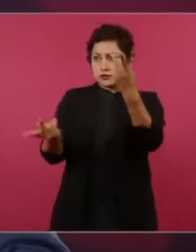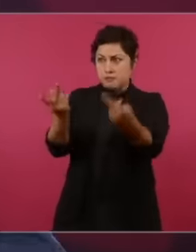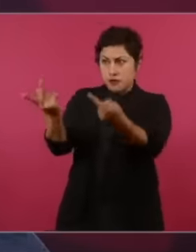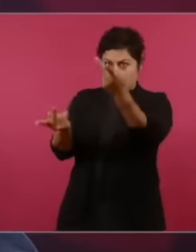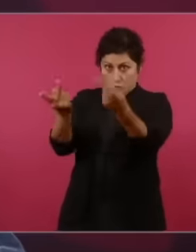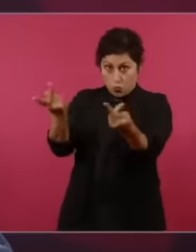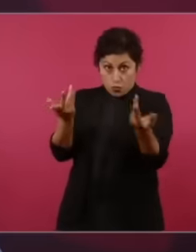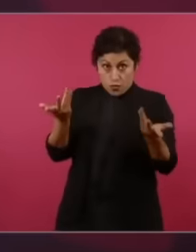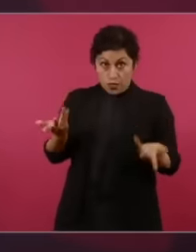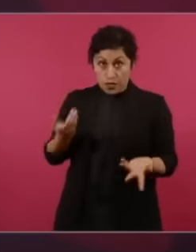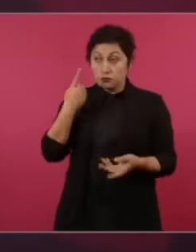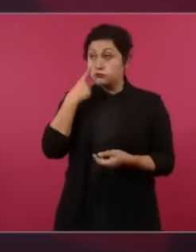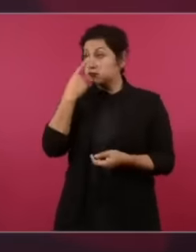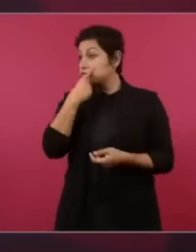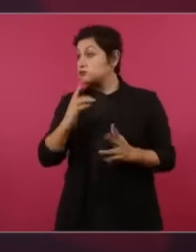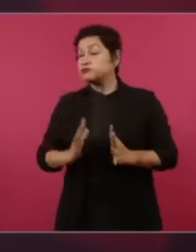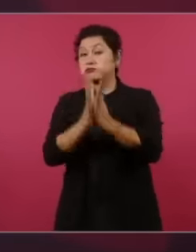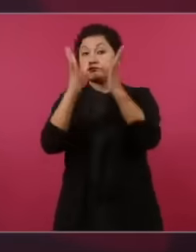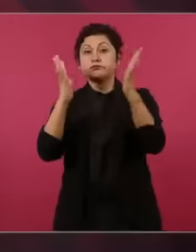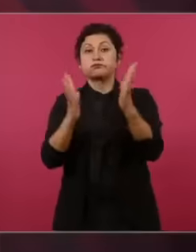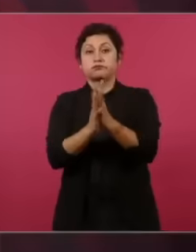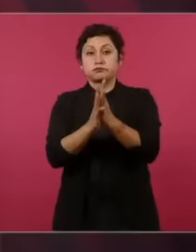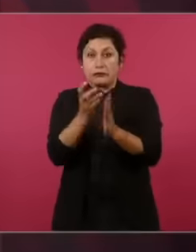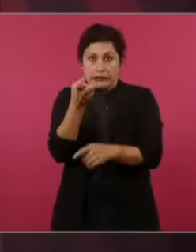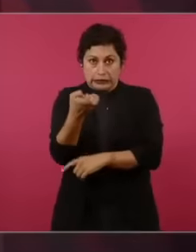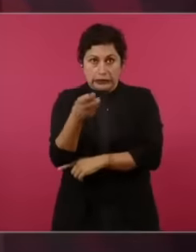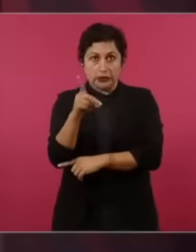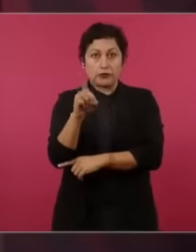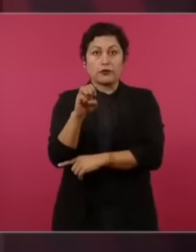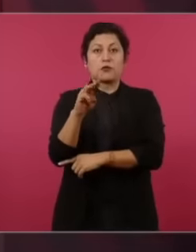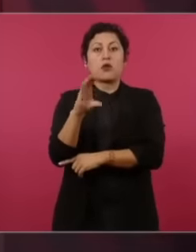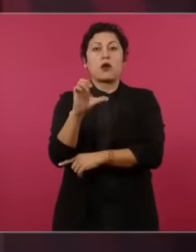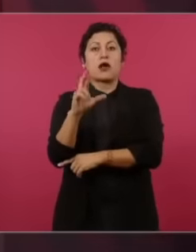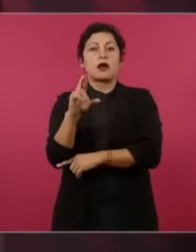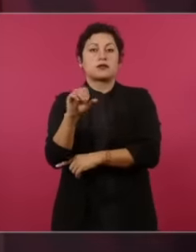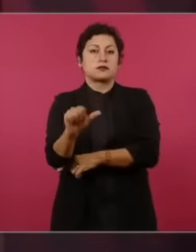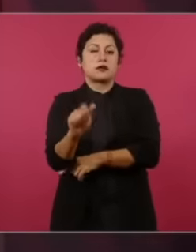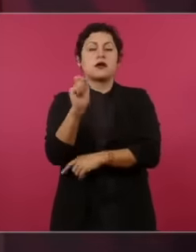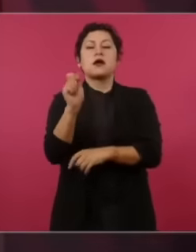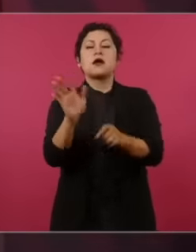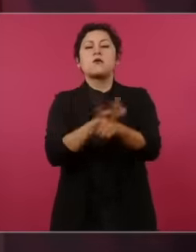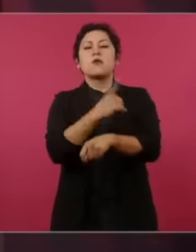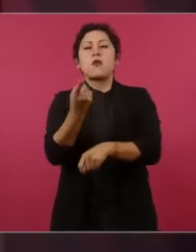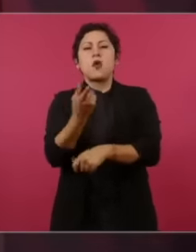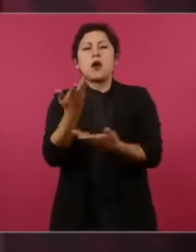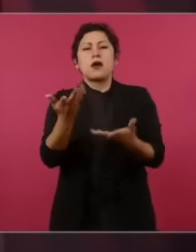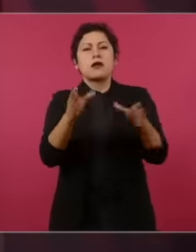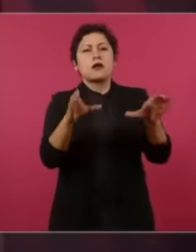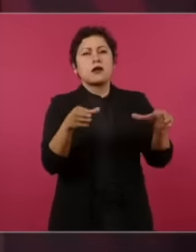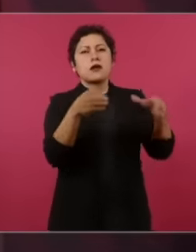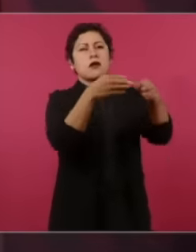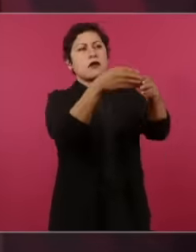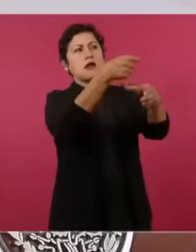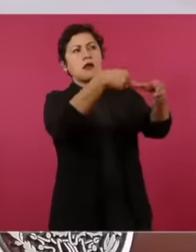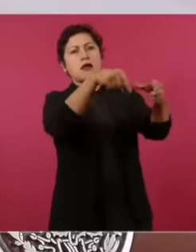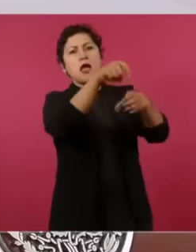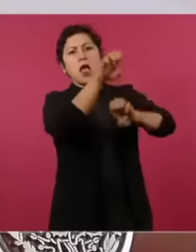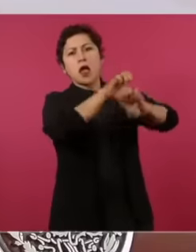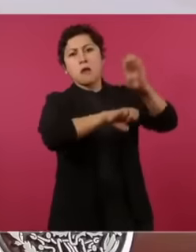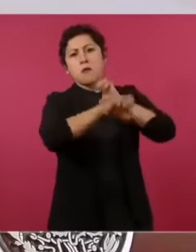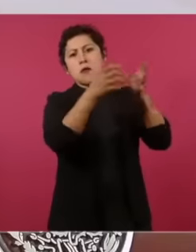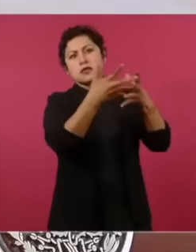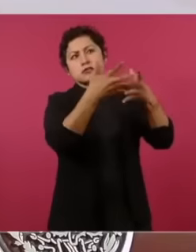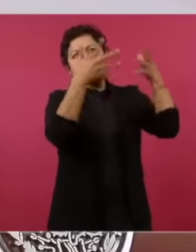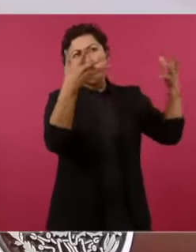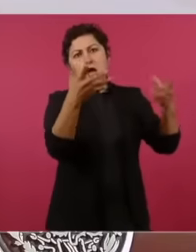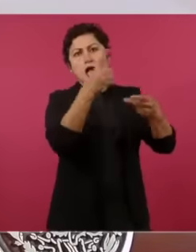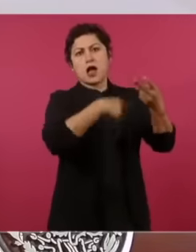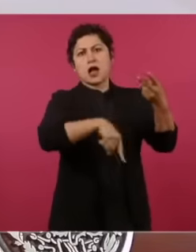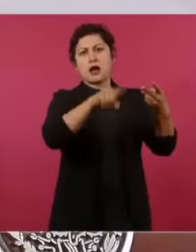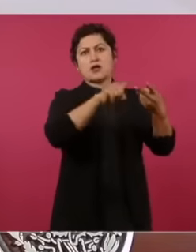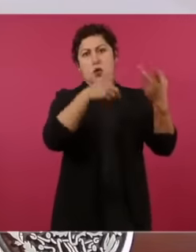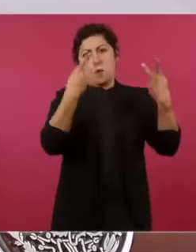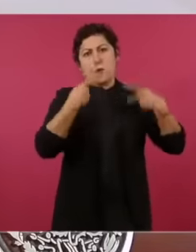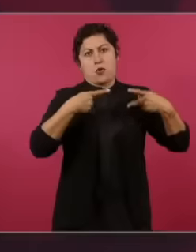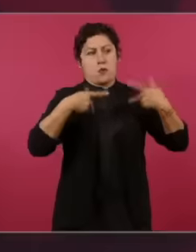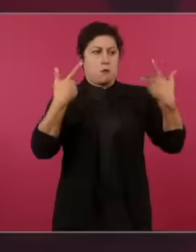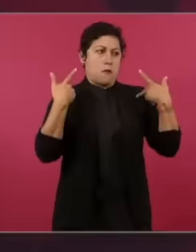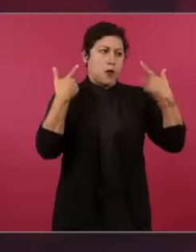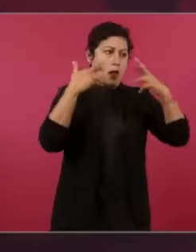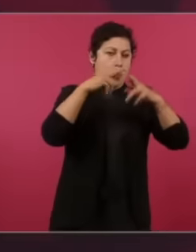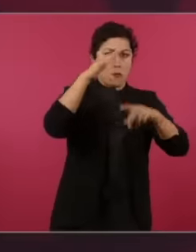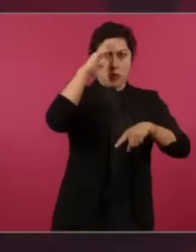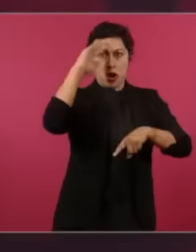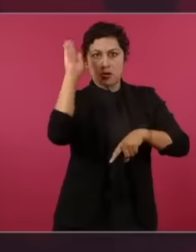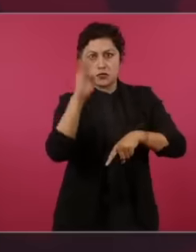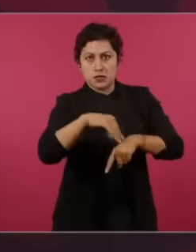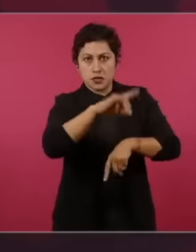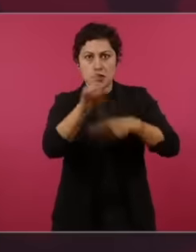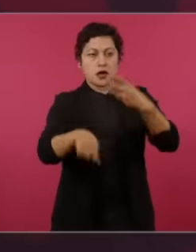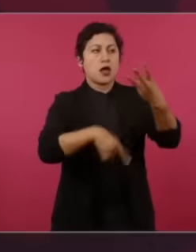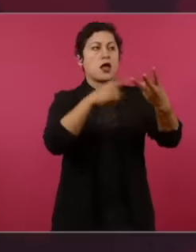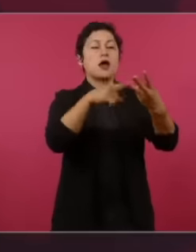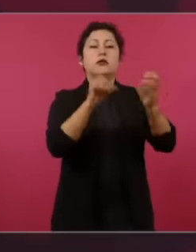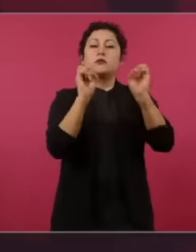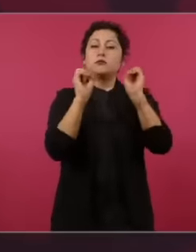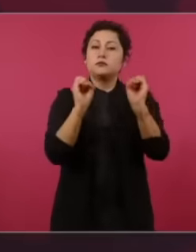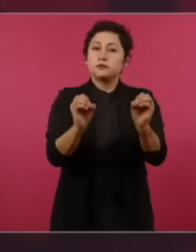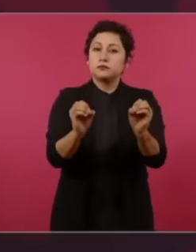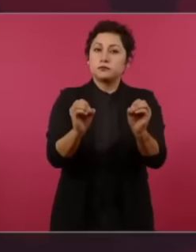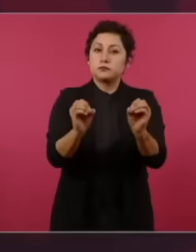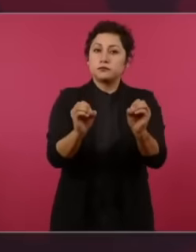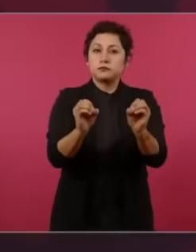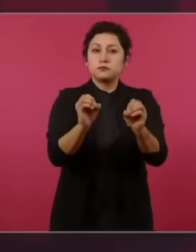elites, the big businessmen, the academics, those of the so-called